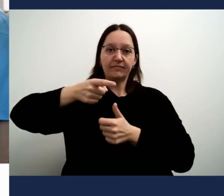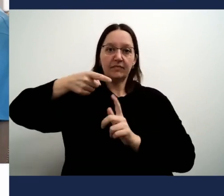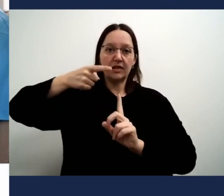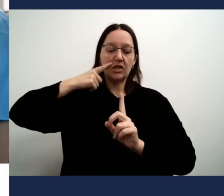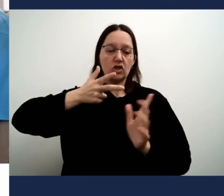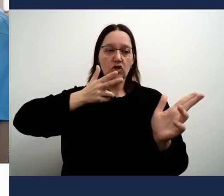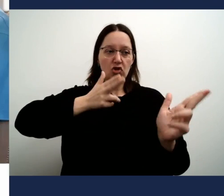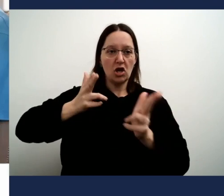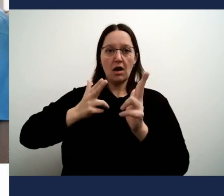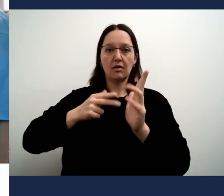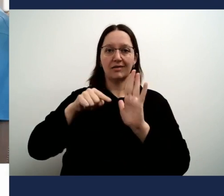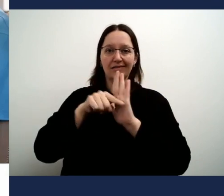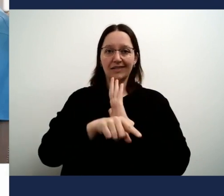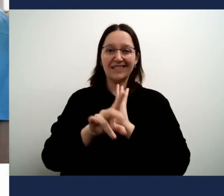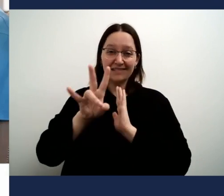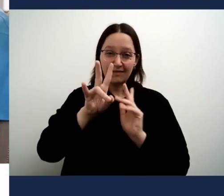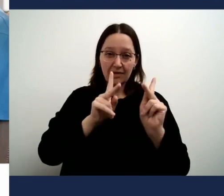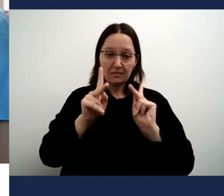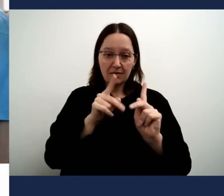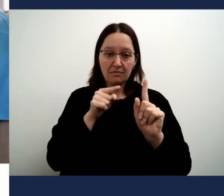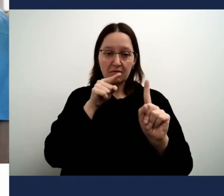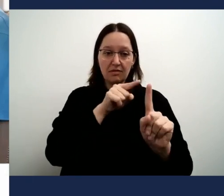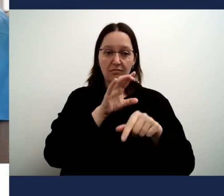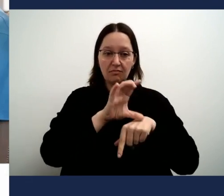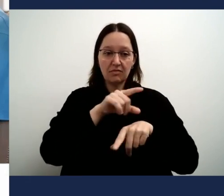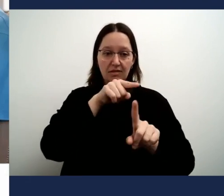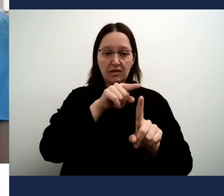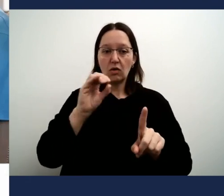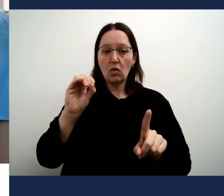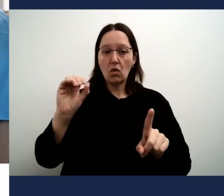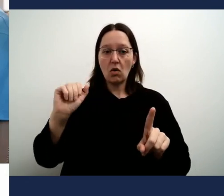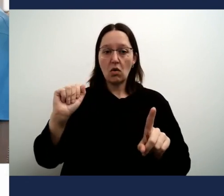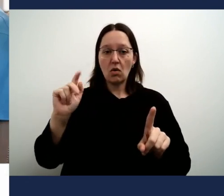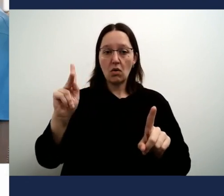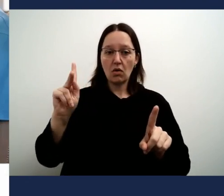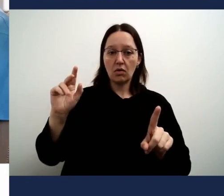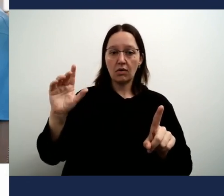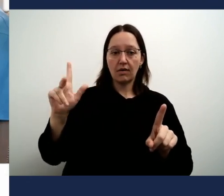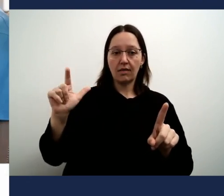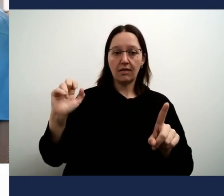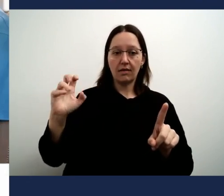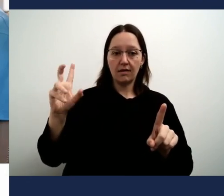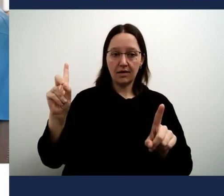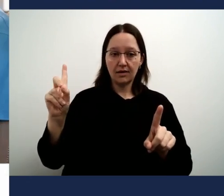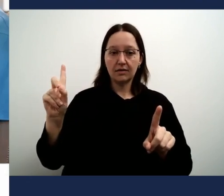the hate crimes had elements of anti-Arab, anti-Palestinian hate in them. It compounds